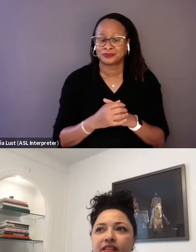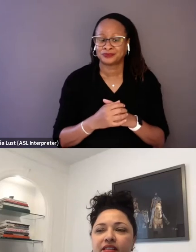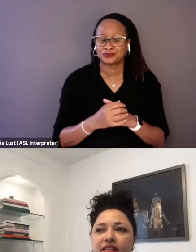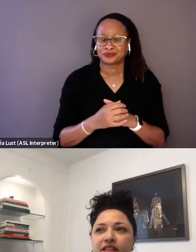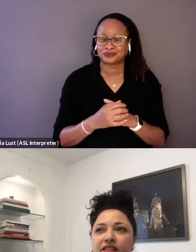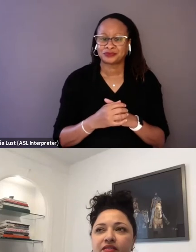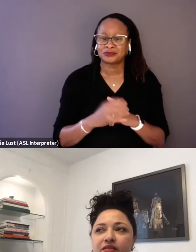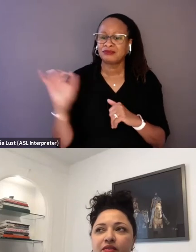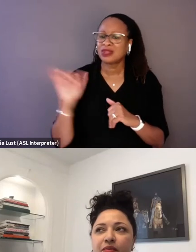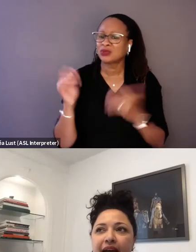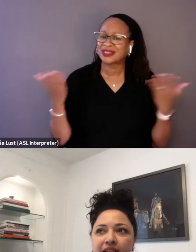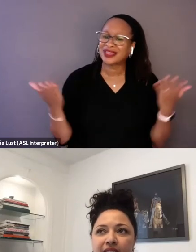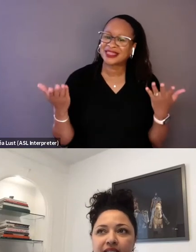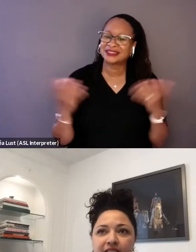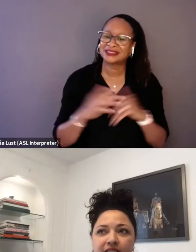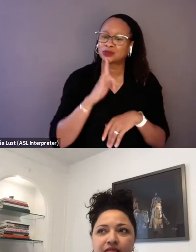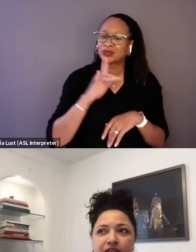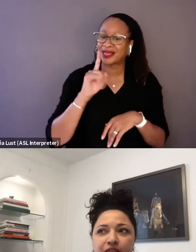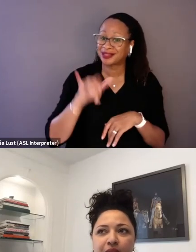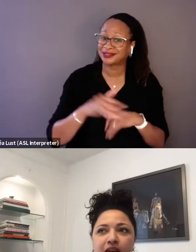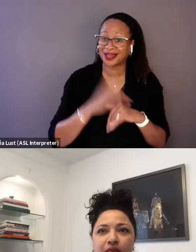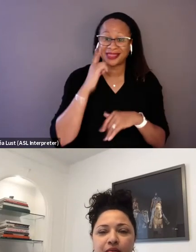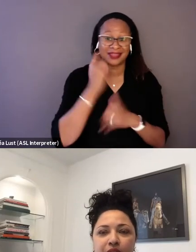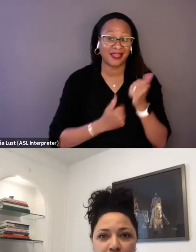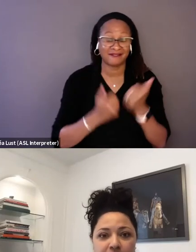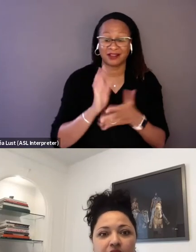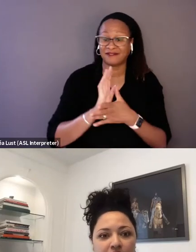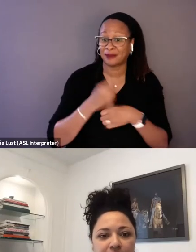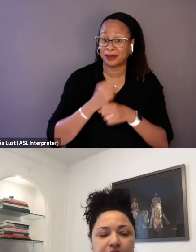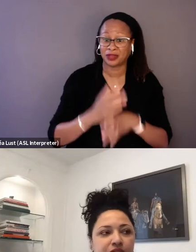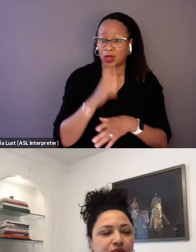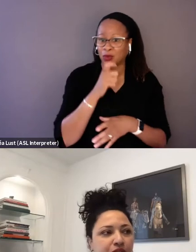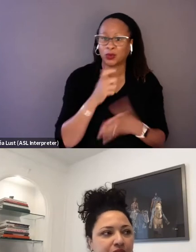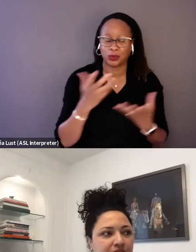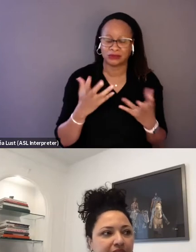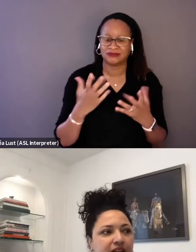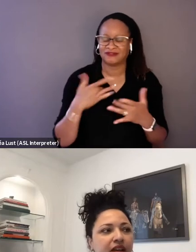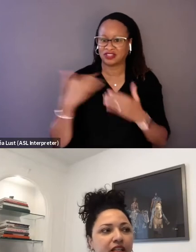this reality that I think every filmmaker that weighed on all of us was, which was that